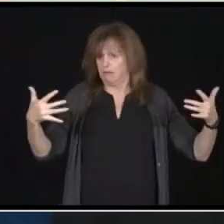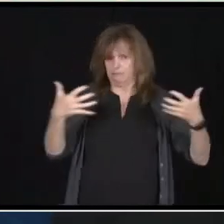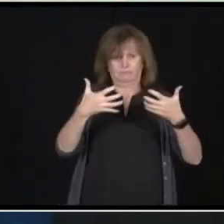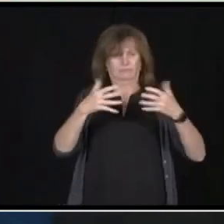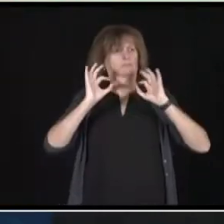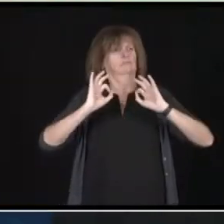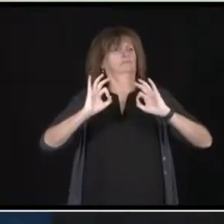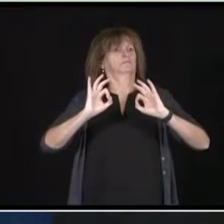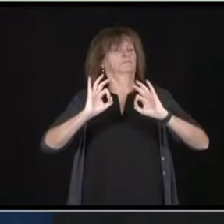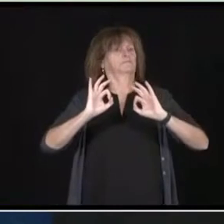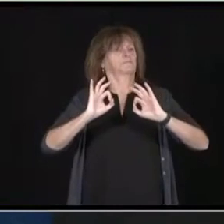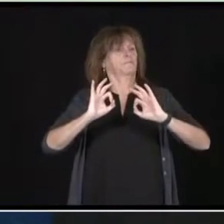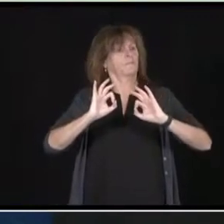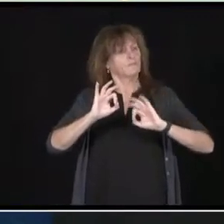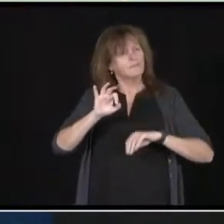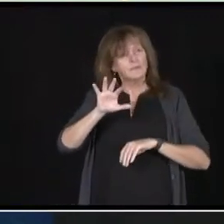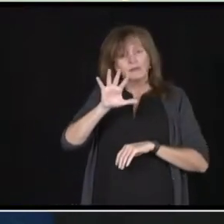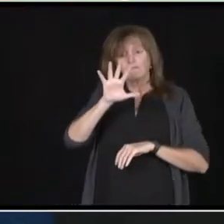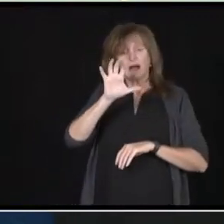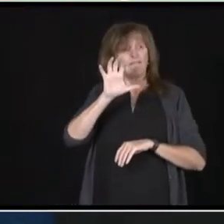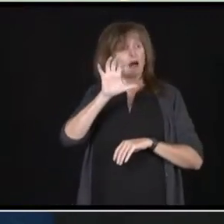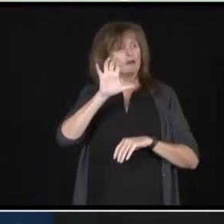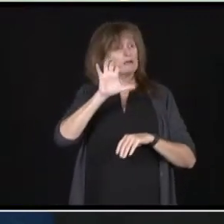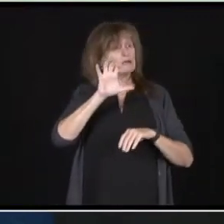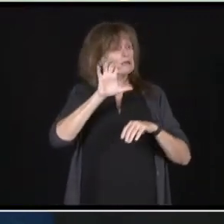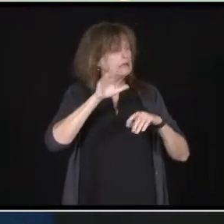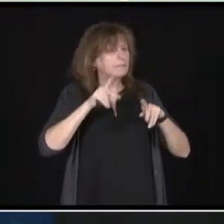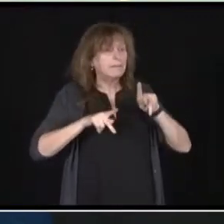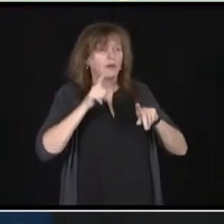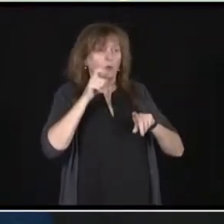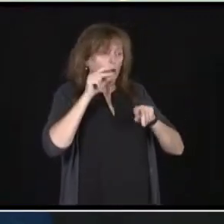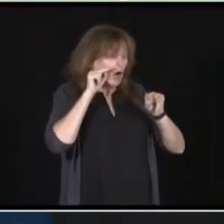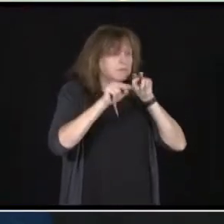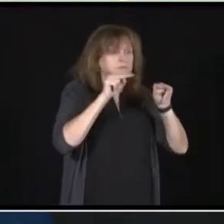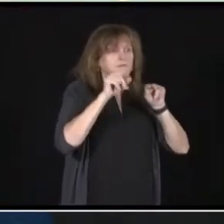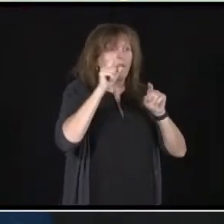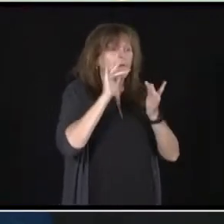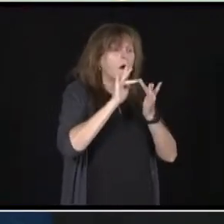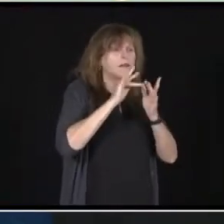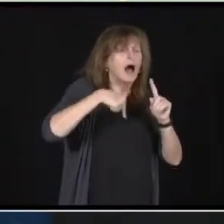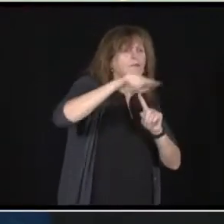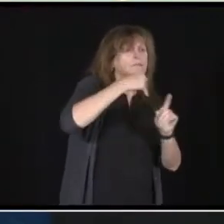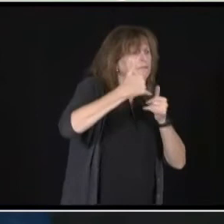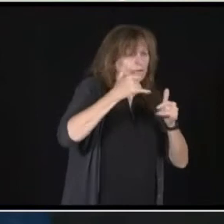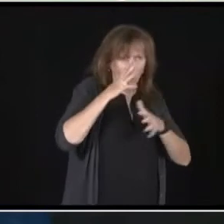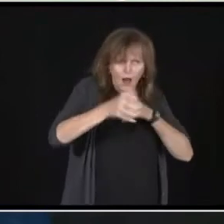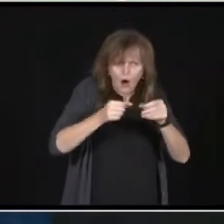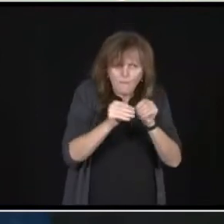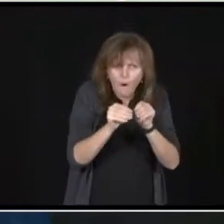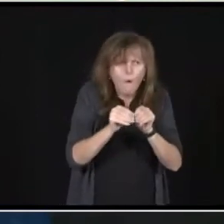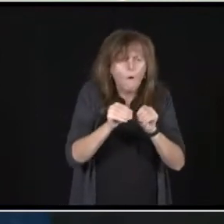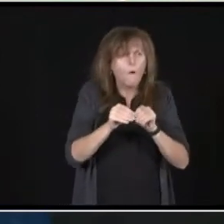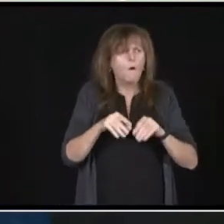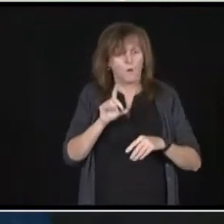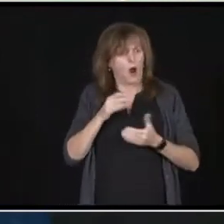surge capacity with reinforcements. We are hiring another 500 contact tracers and case managers by mid-November. We have hired 100 new contact tracers this